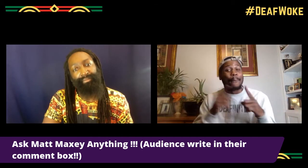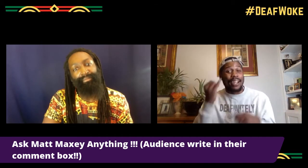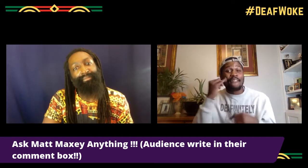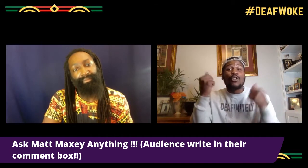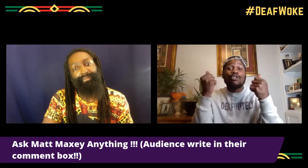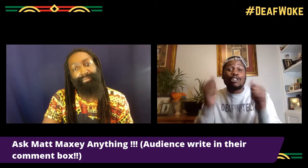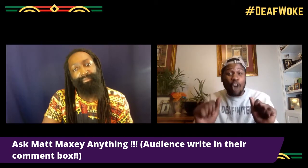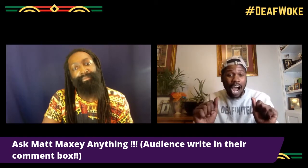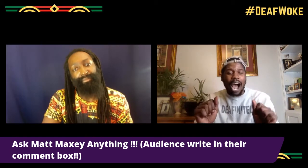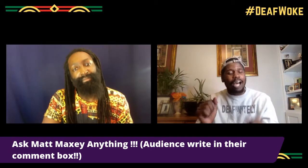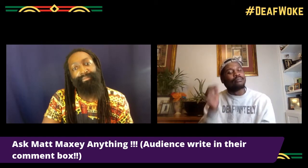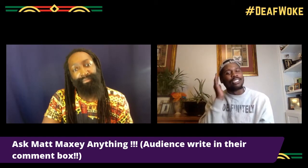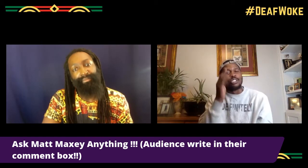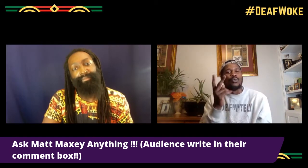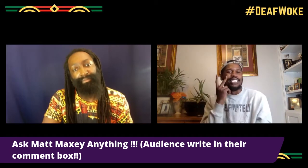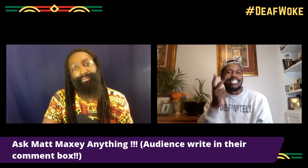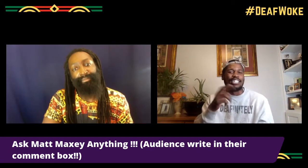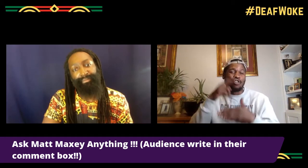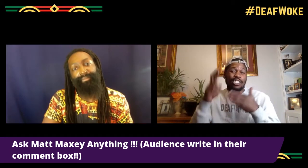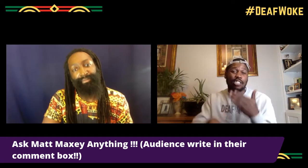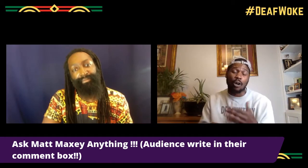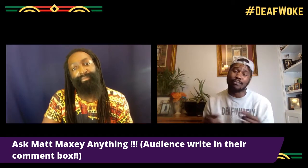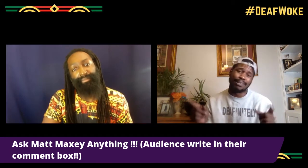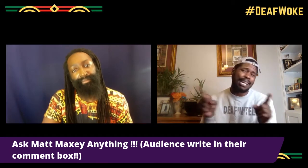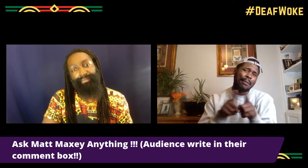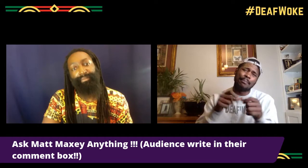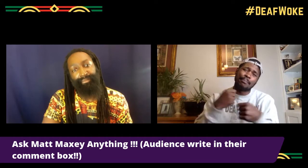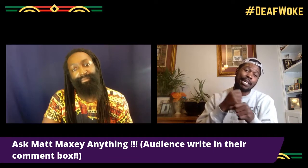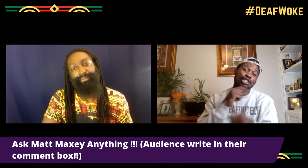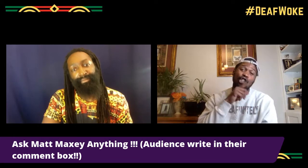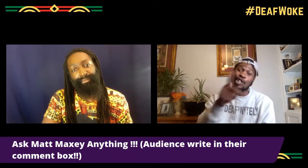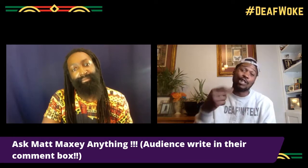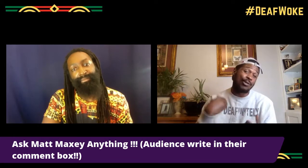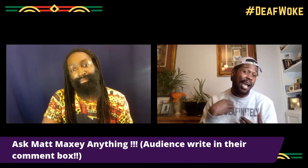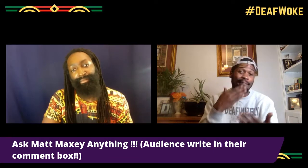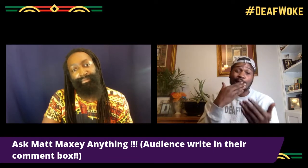Don't let it stay in the brain. Just try and you'll see the results.